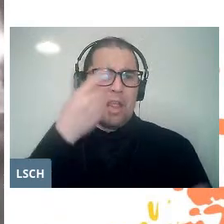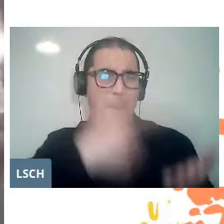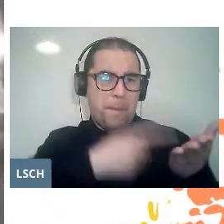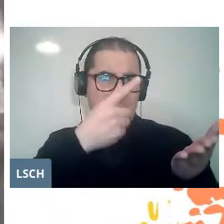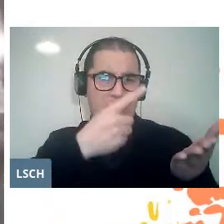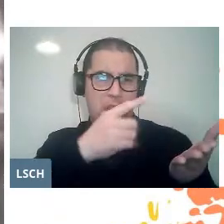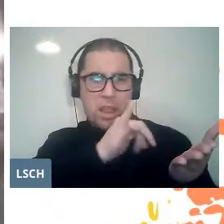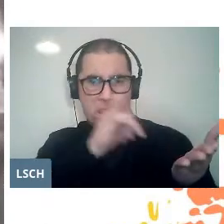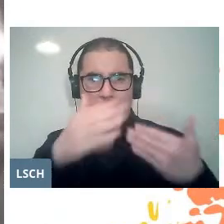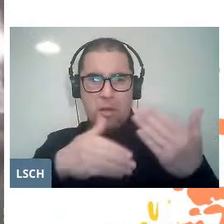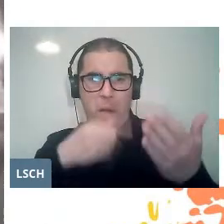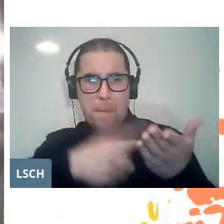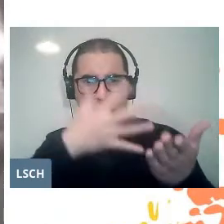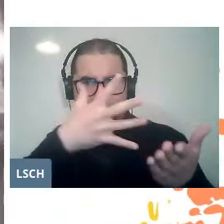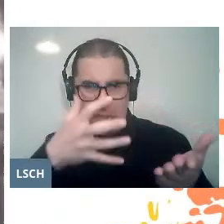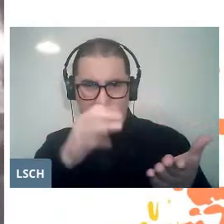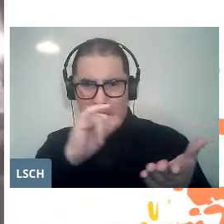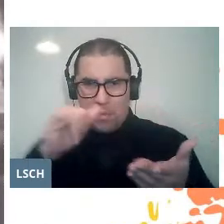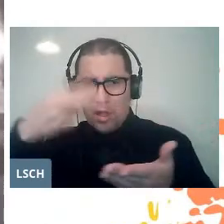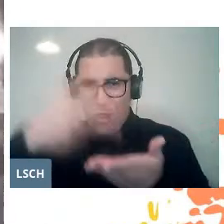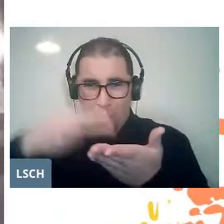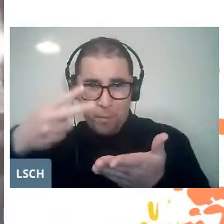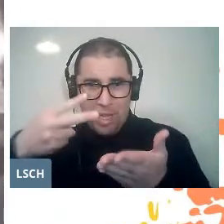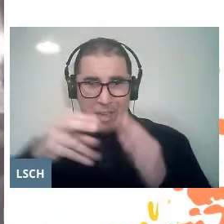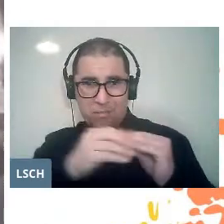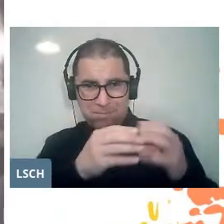the 2,000, the 3,000?